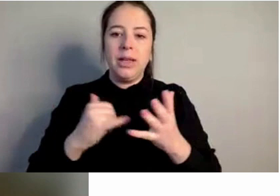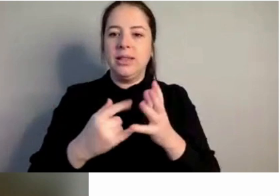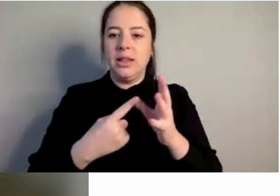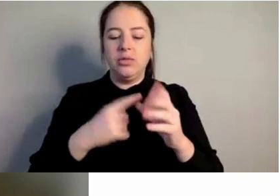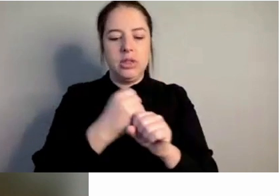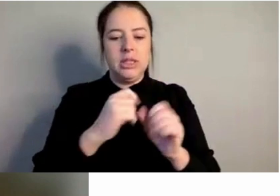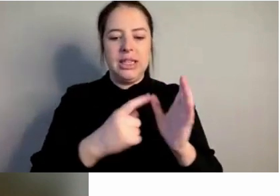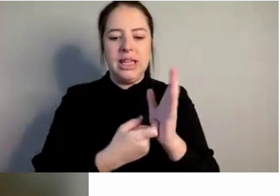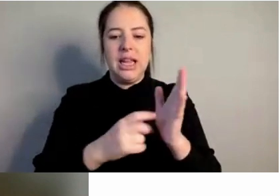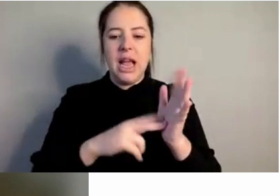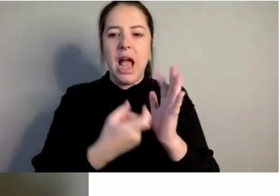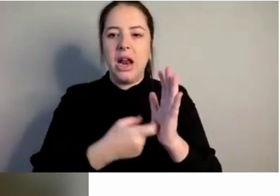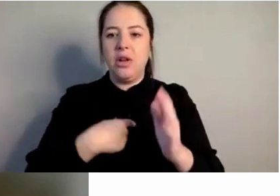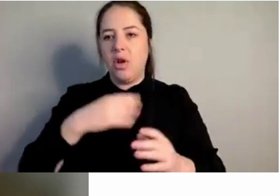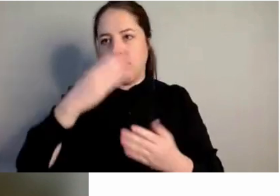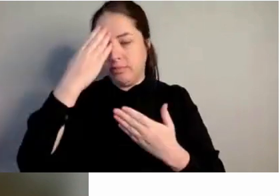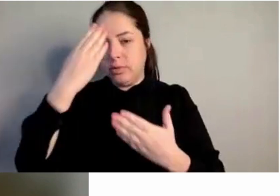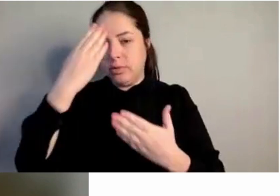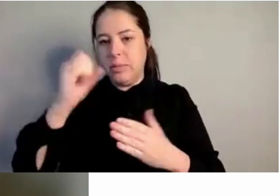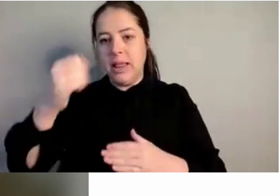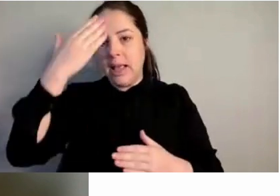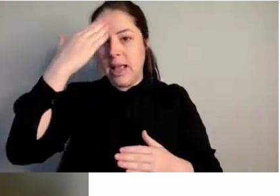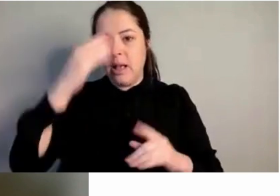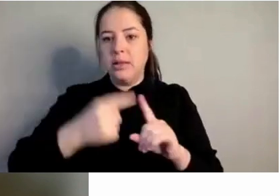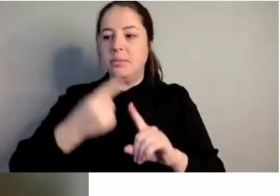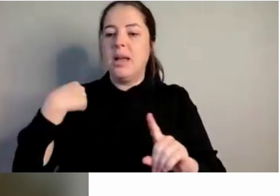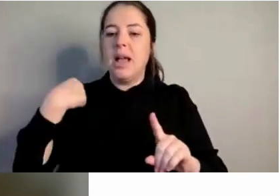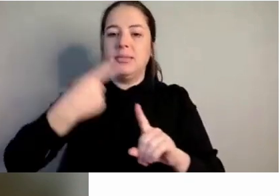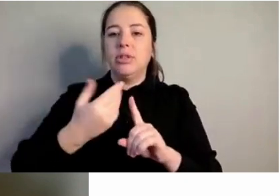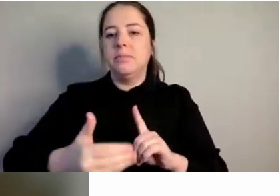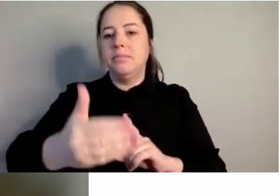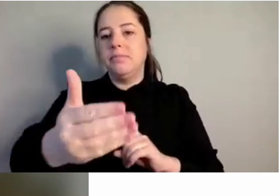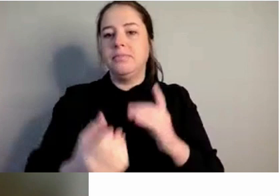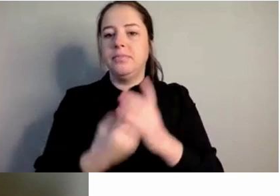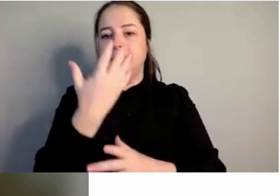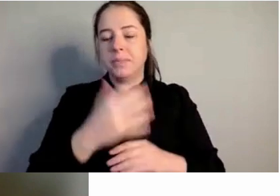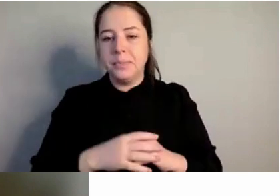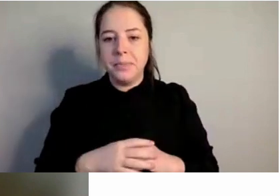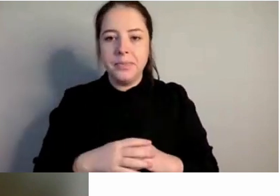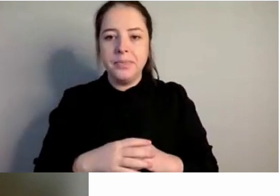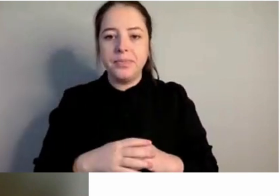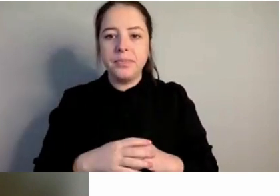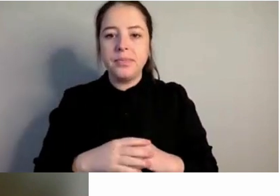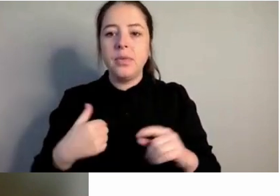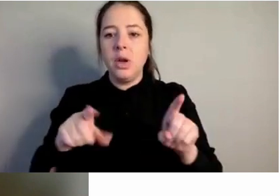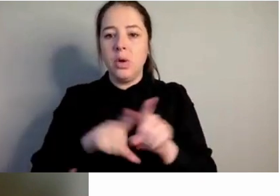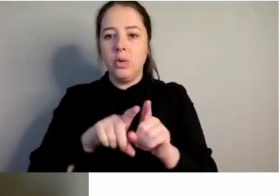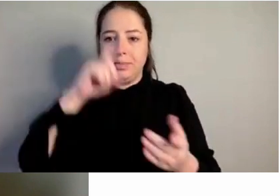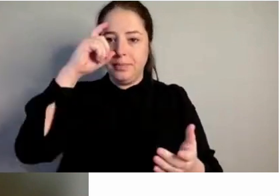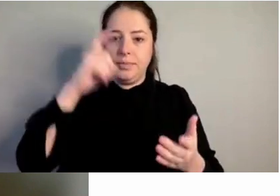and I pay my respects to their elders, past, present. I would also like to extend that acknowledgement to the traditional custodians